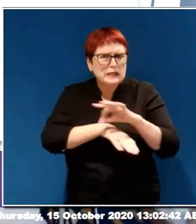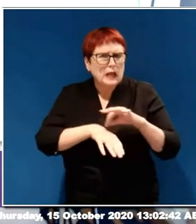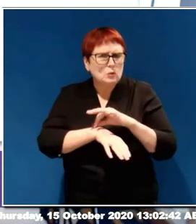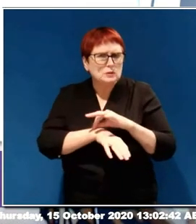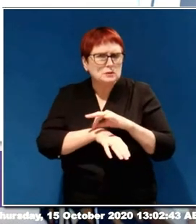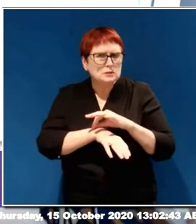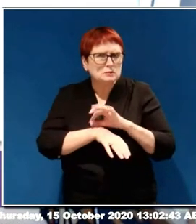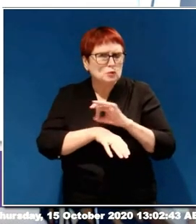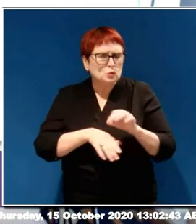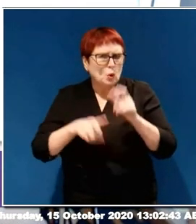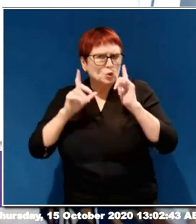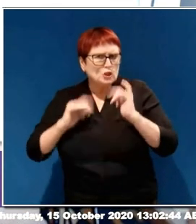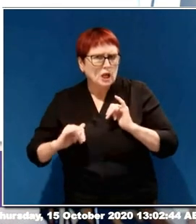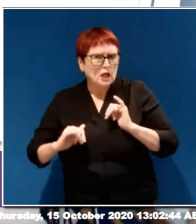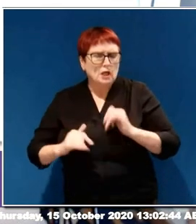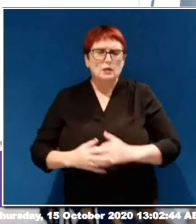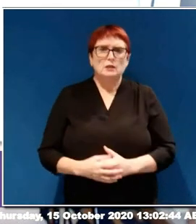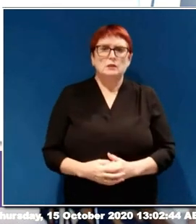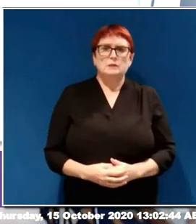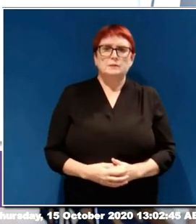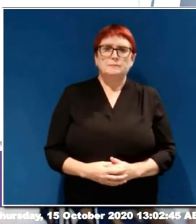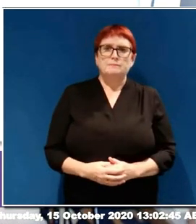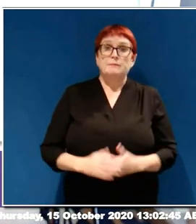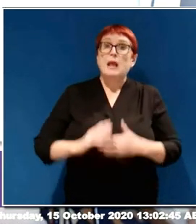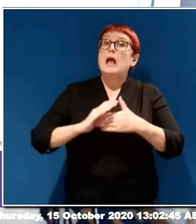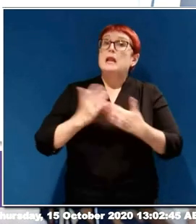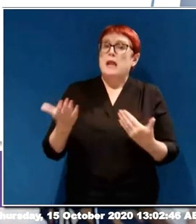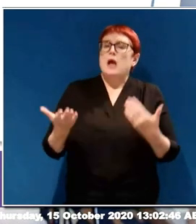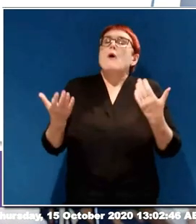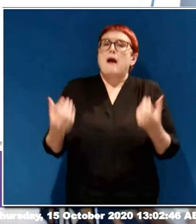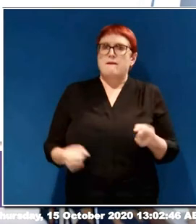Now there is under the new Guidelines.